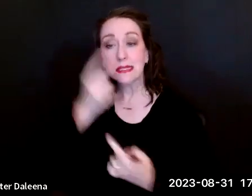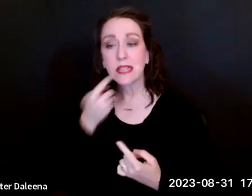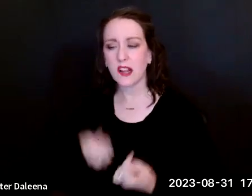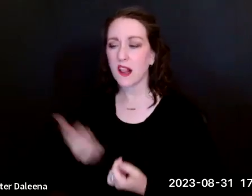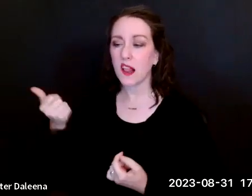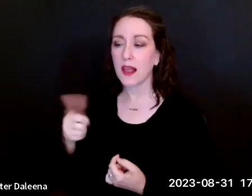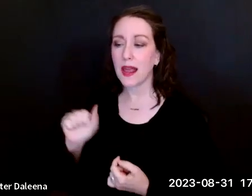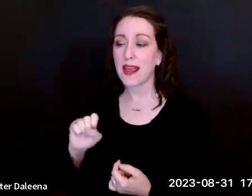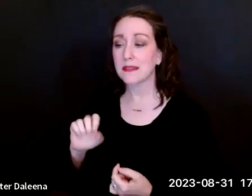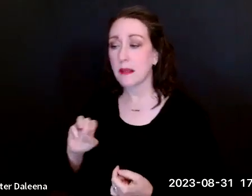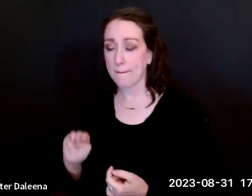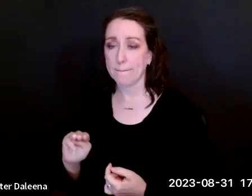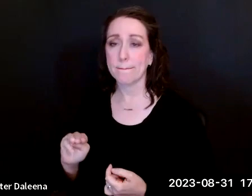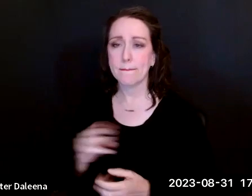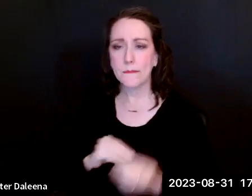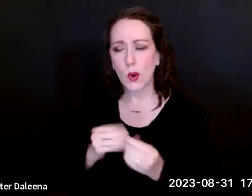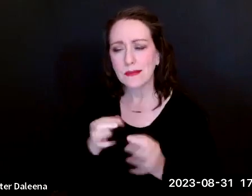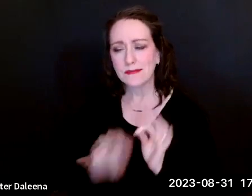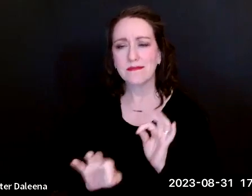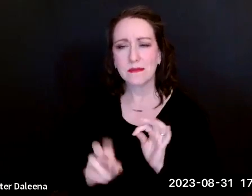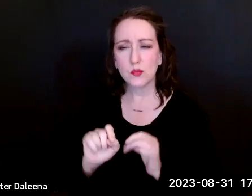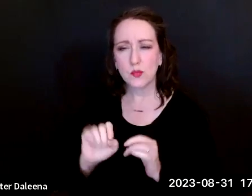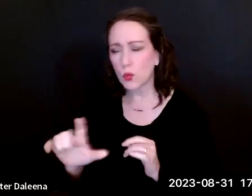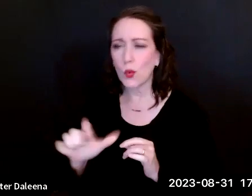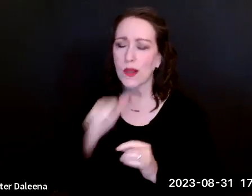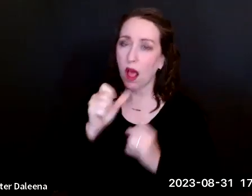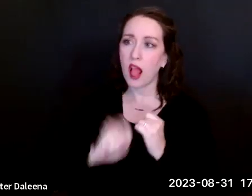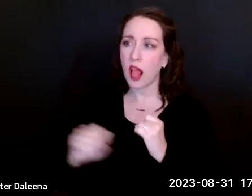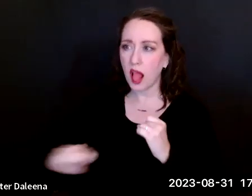Asam and going back to more a simplistic tool that doesn't take so much time with the clients